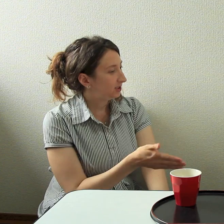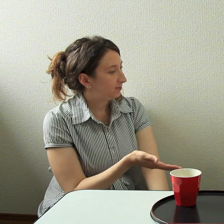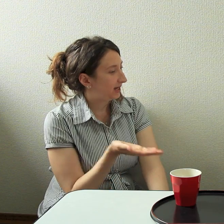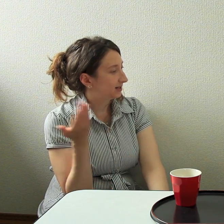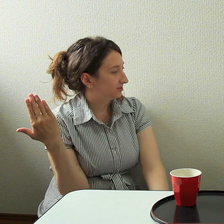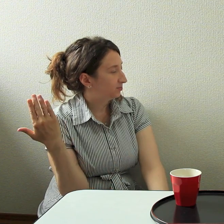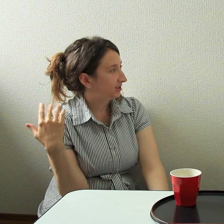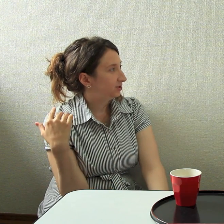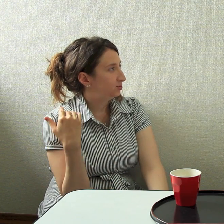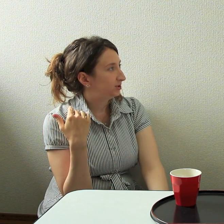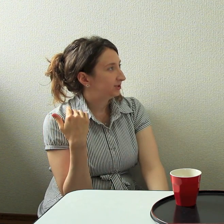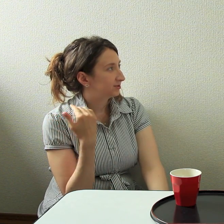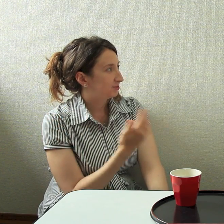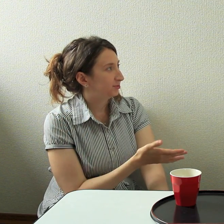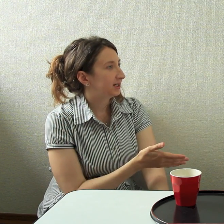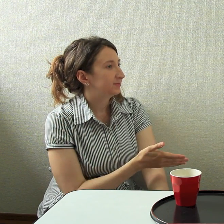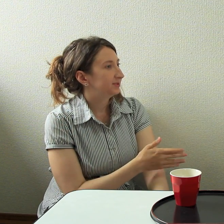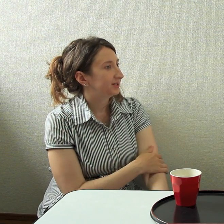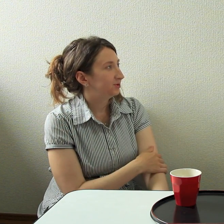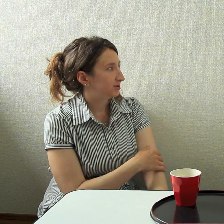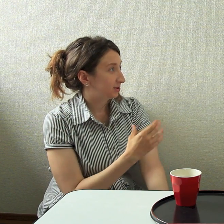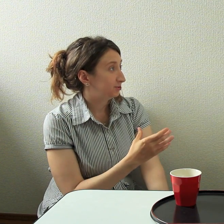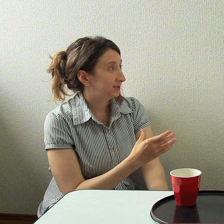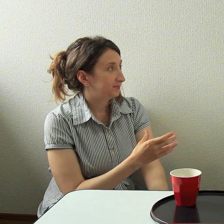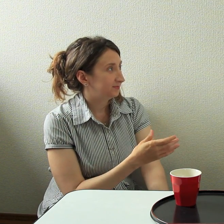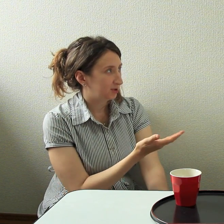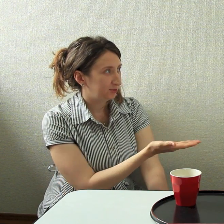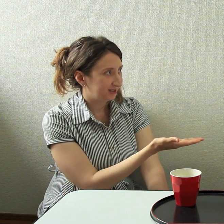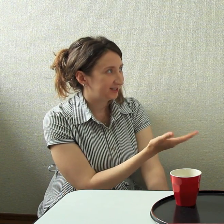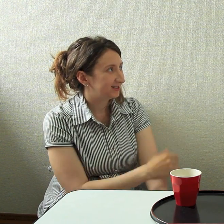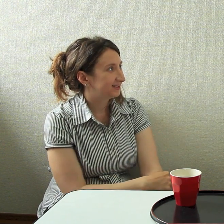Looking back, when you were growing up, you're a CODA. CODA is...